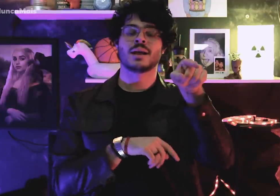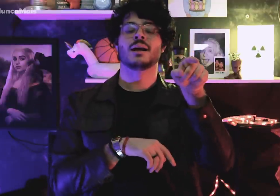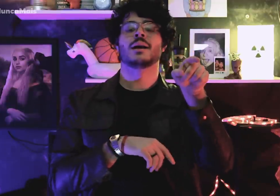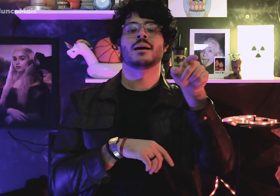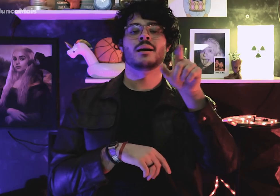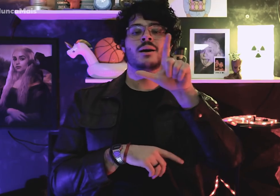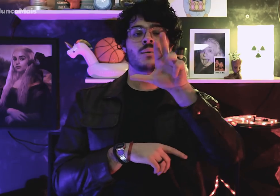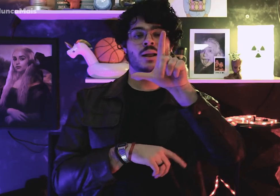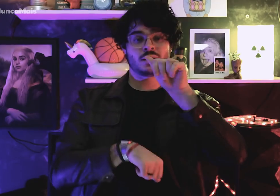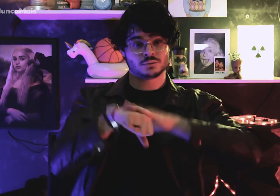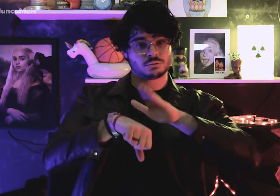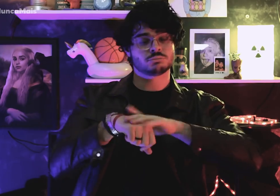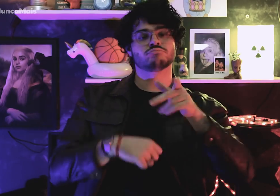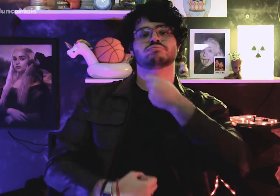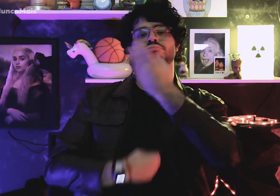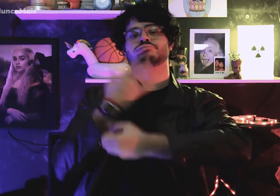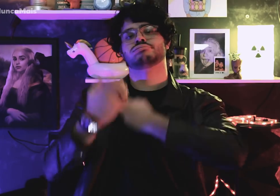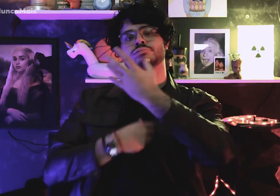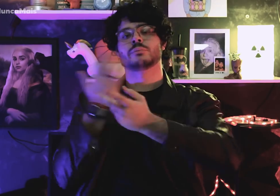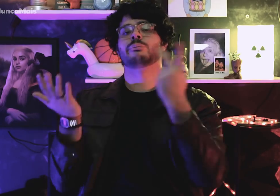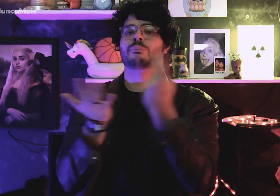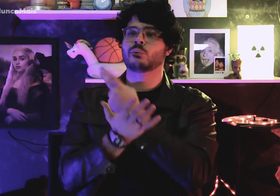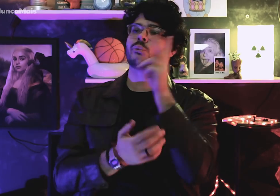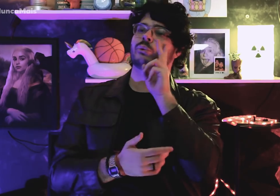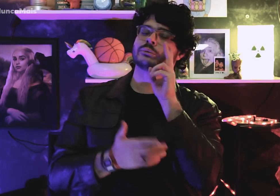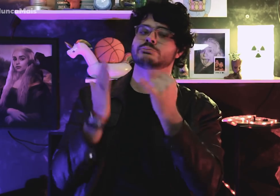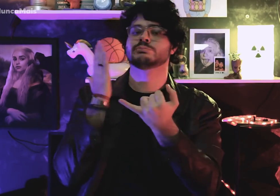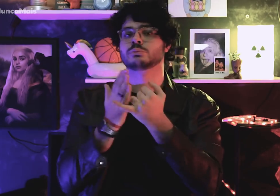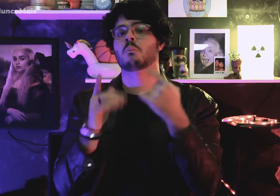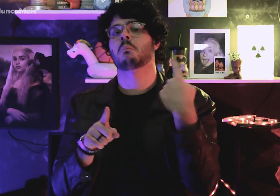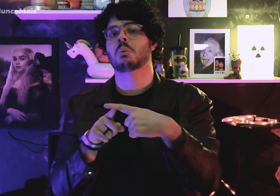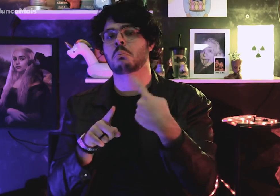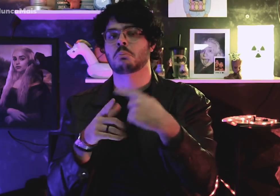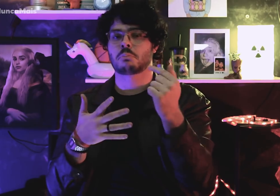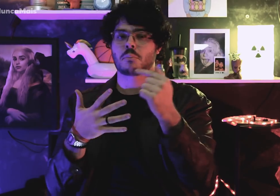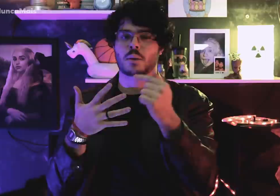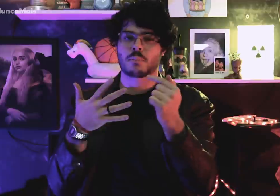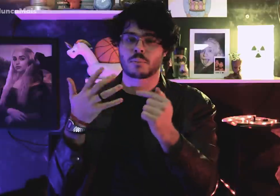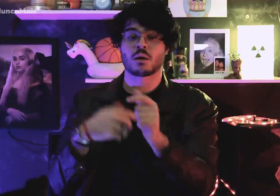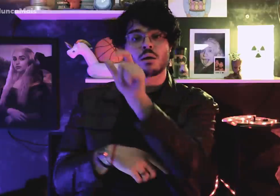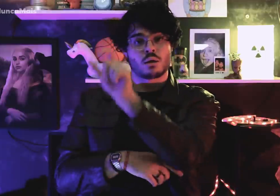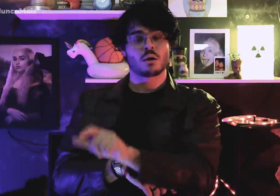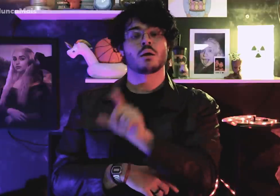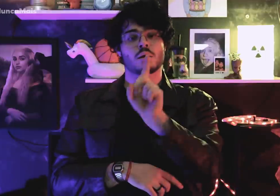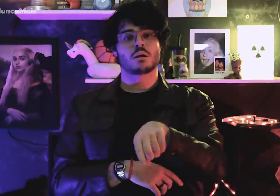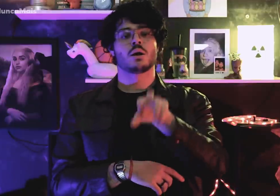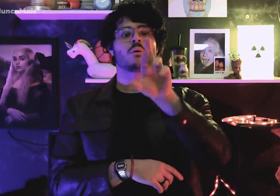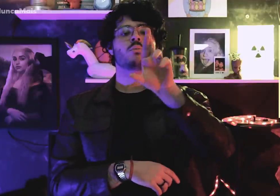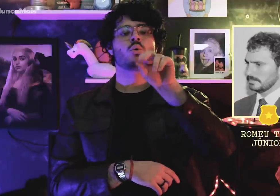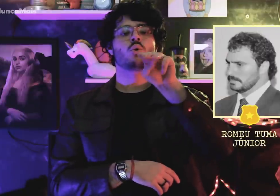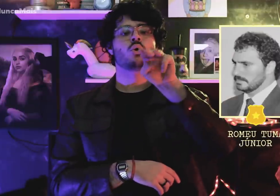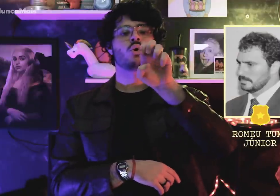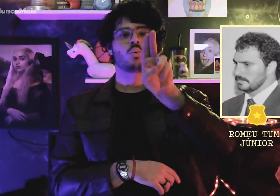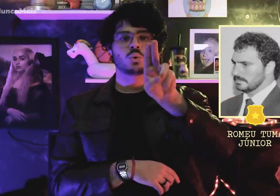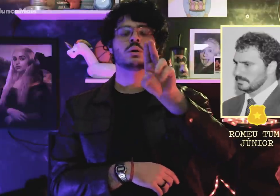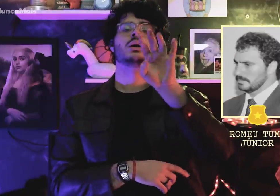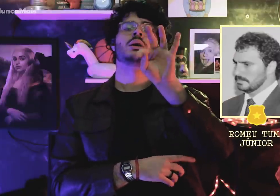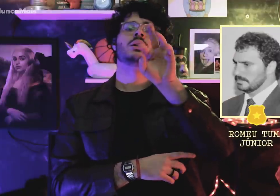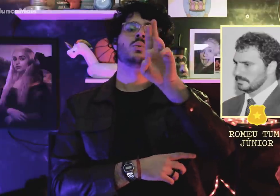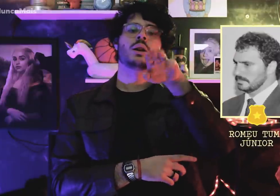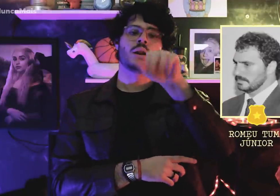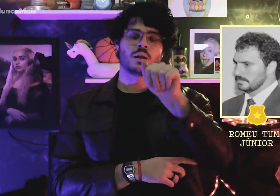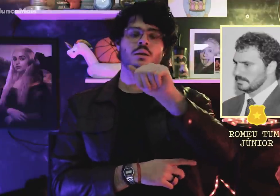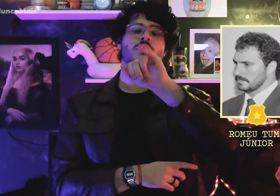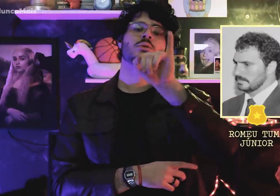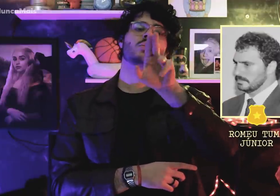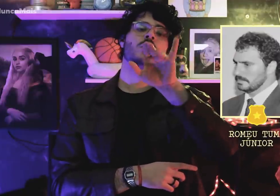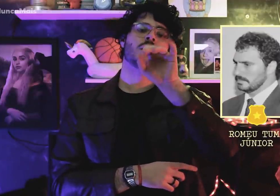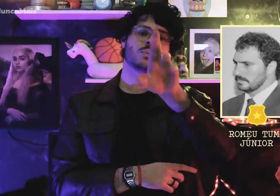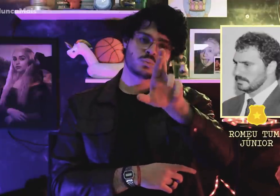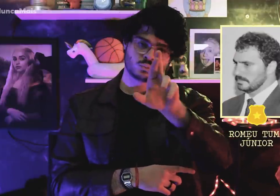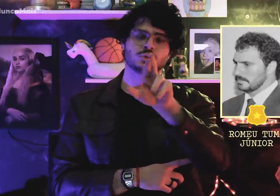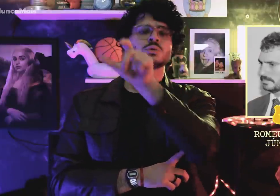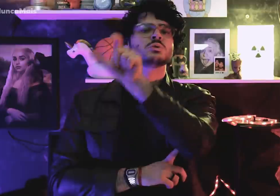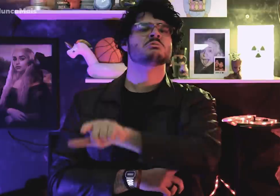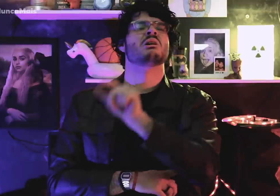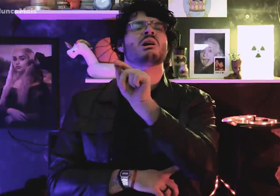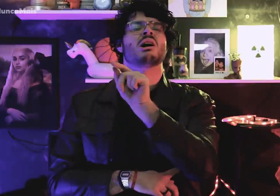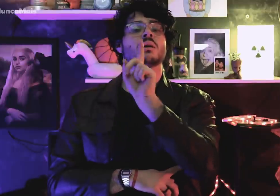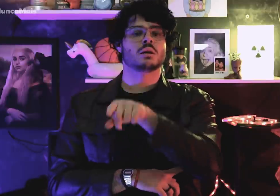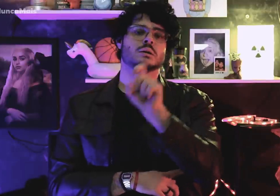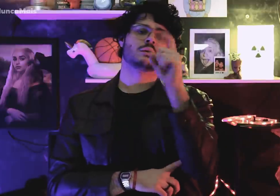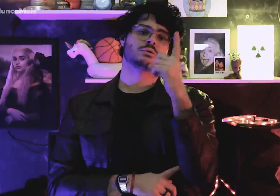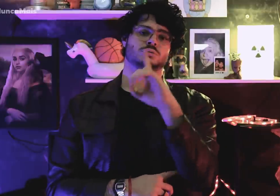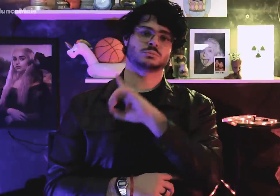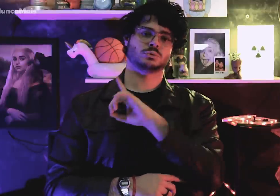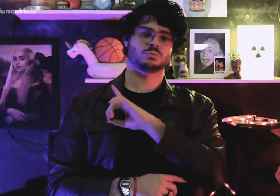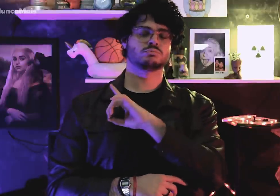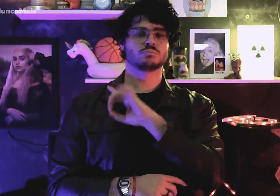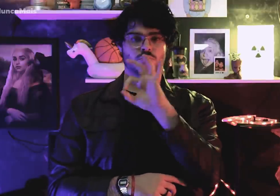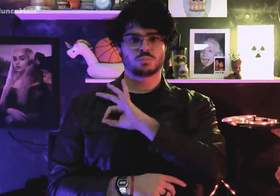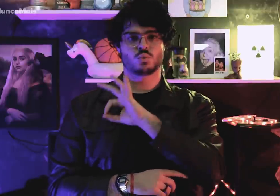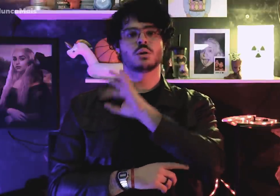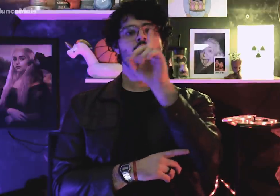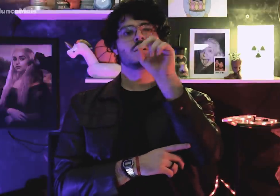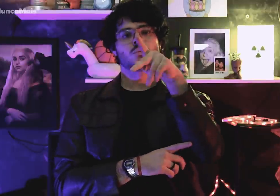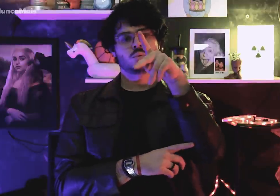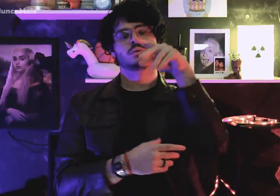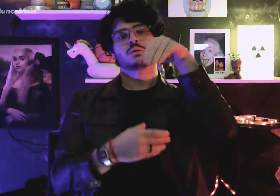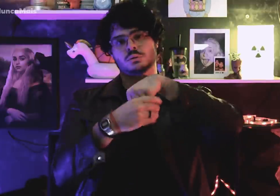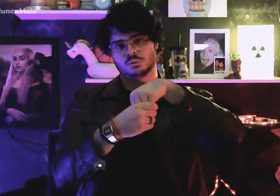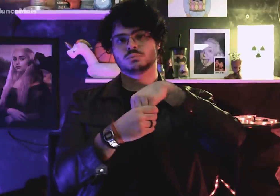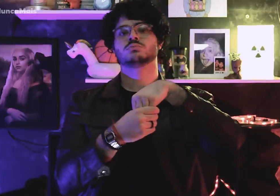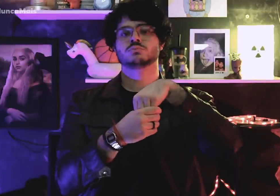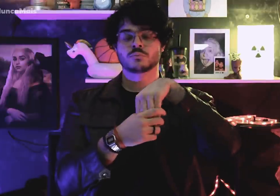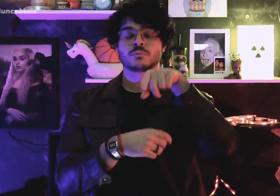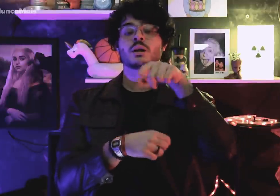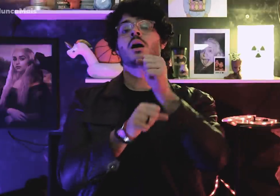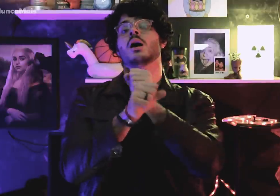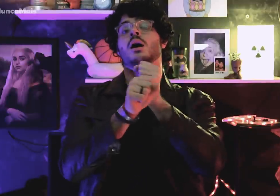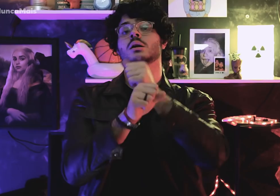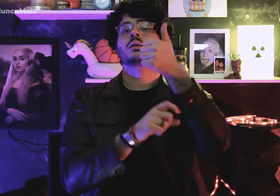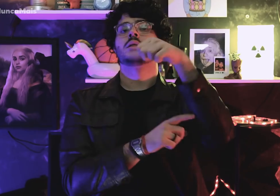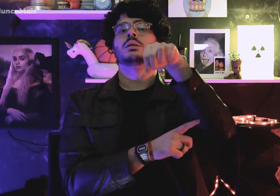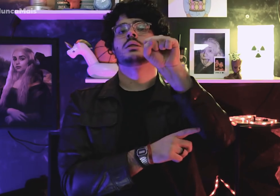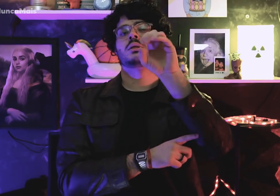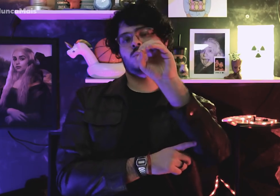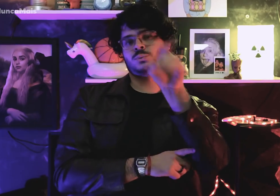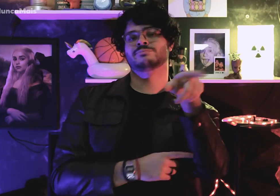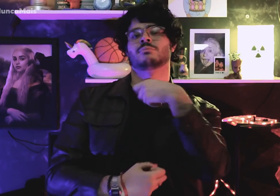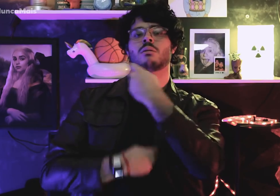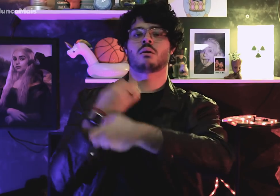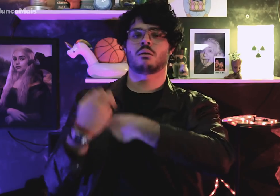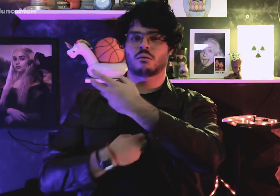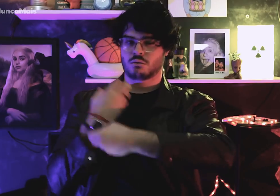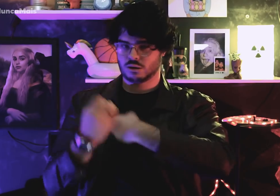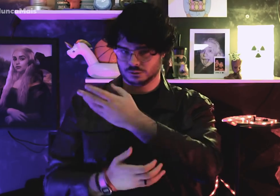Lula confessed to Romeu Tuma Júnior, former DOPS delegate in 1980.